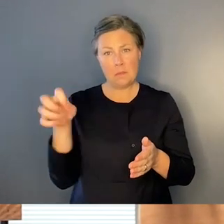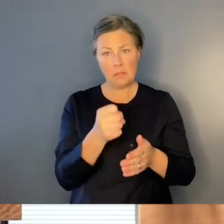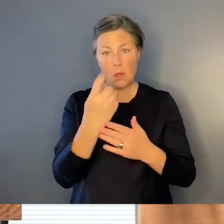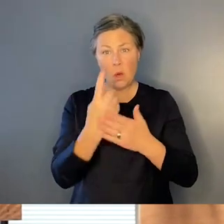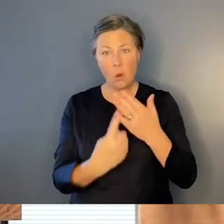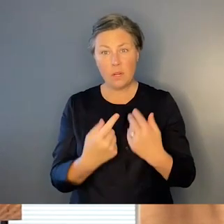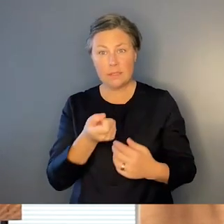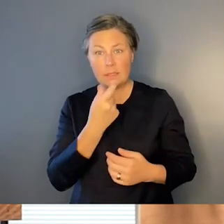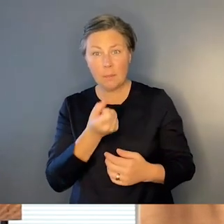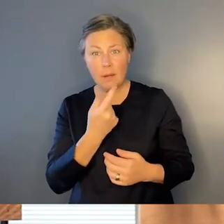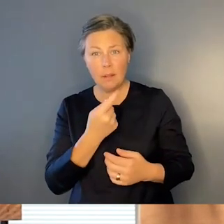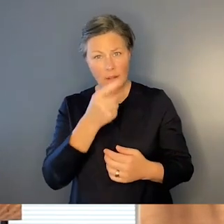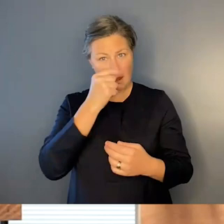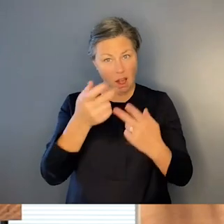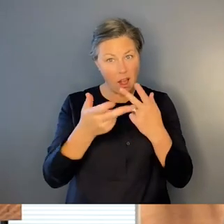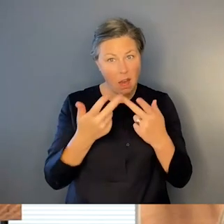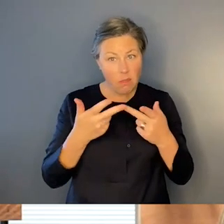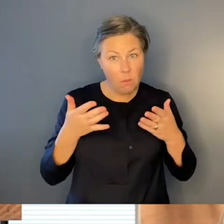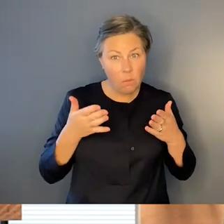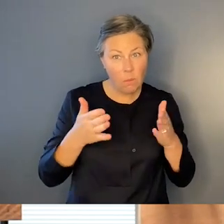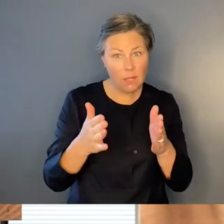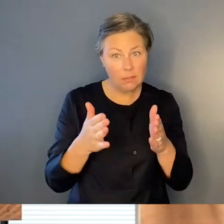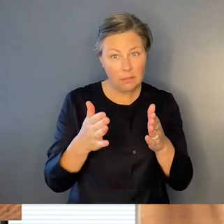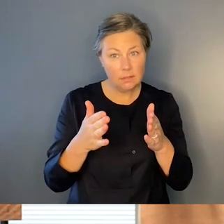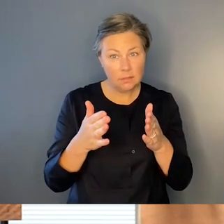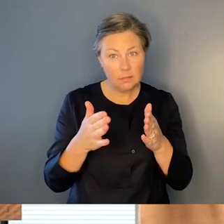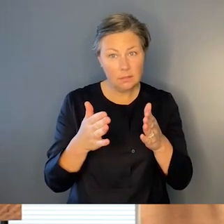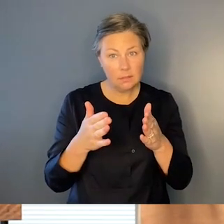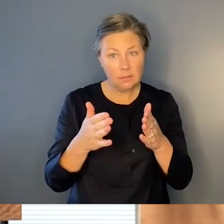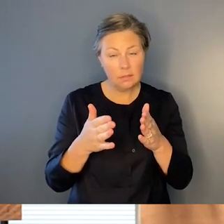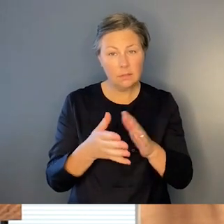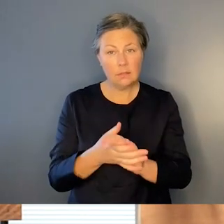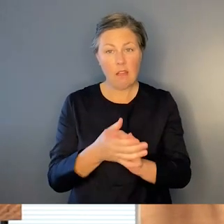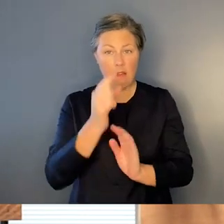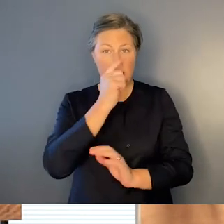but I think there's many ways you can take that hormone therapy, isn't there?